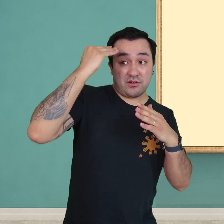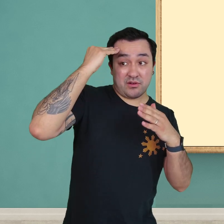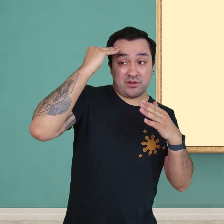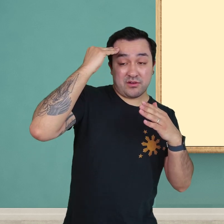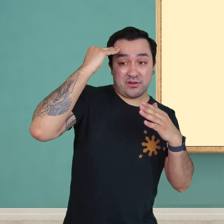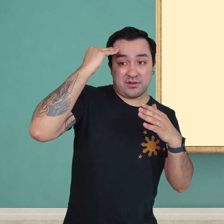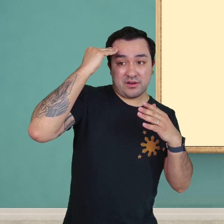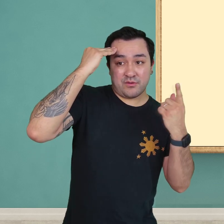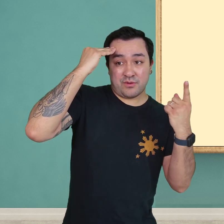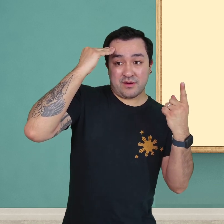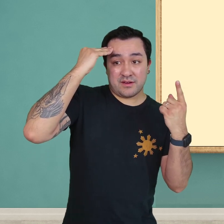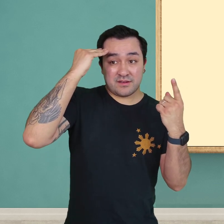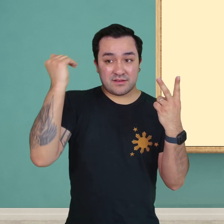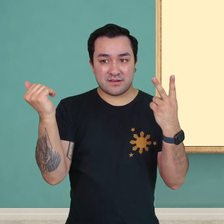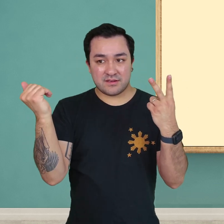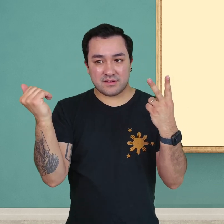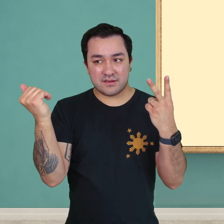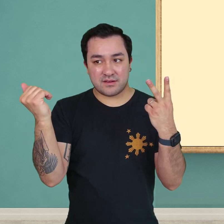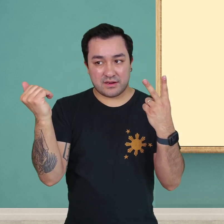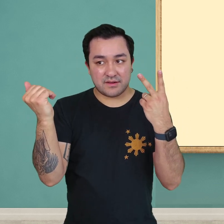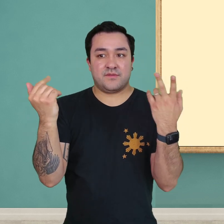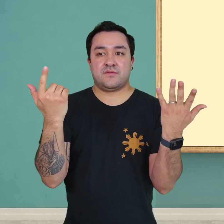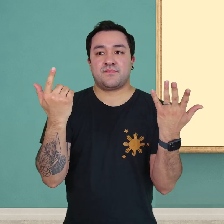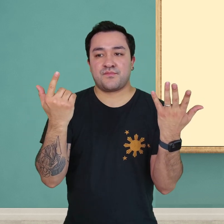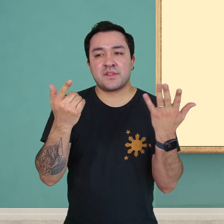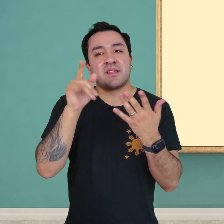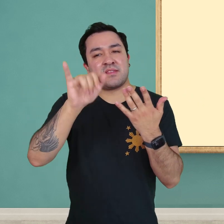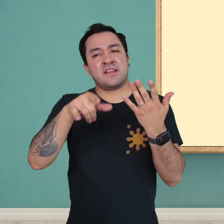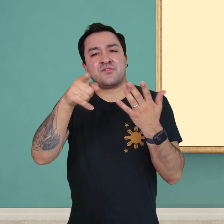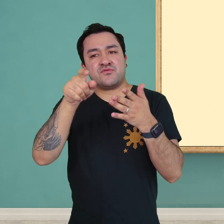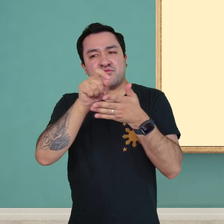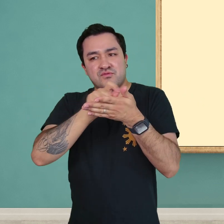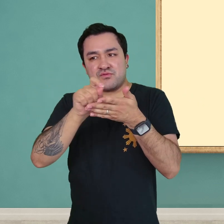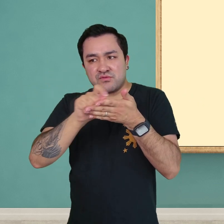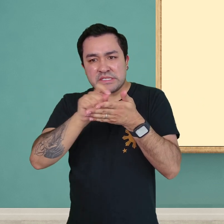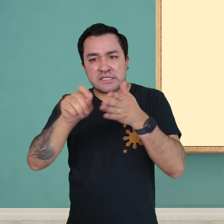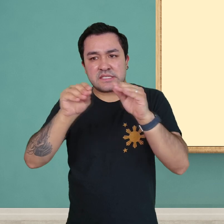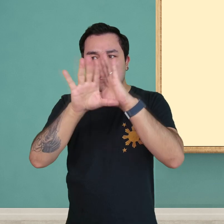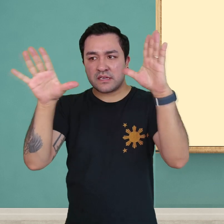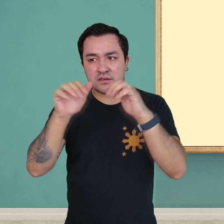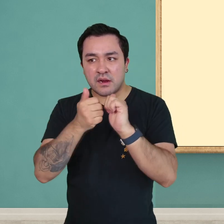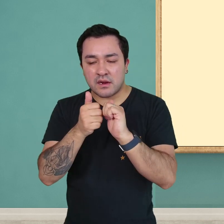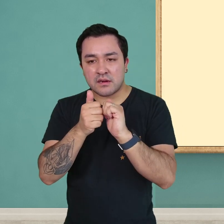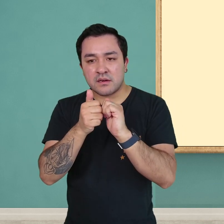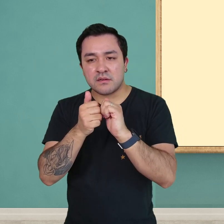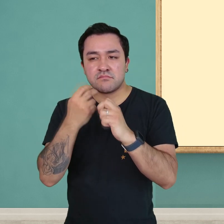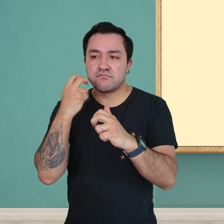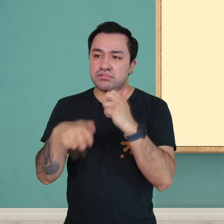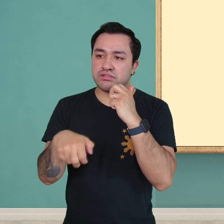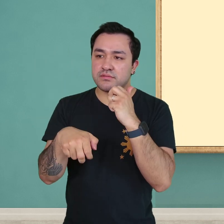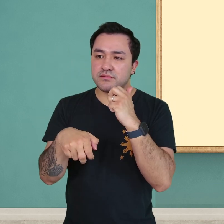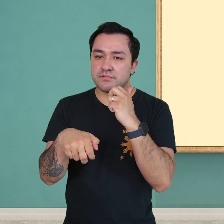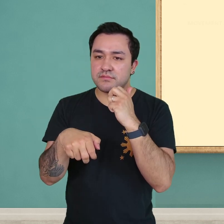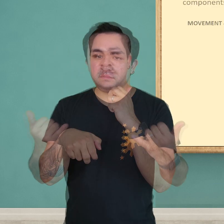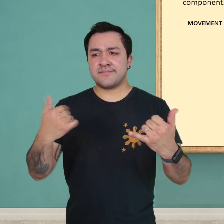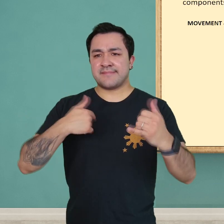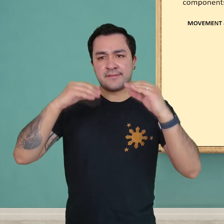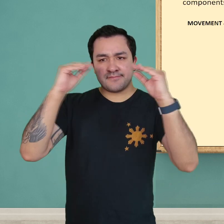cheekbone and ear, and not touching the body. How can you succinctly write that? It’s difficult.